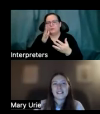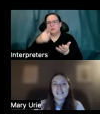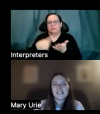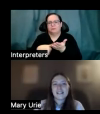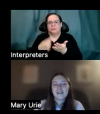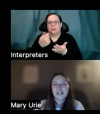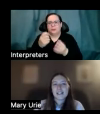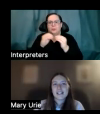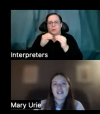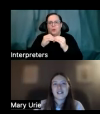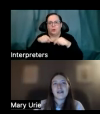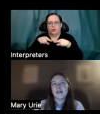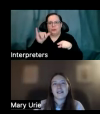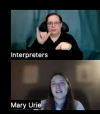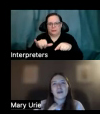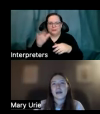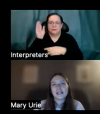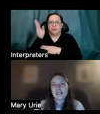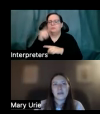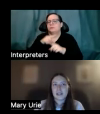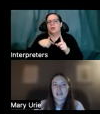in this presentation. But I'm not going to go quite as deep as